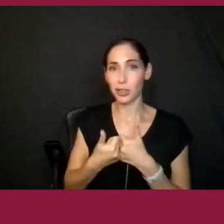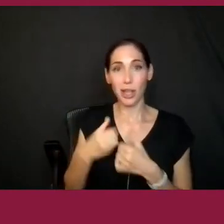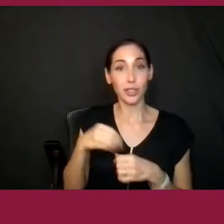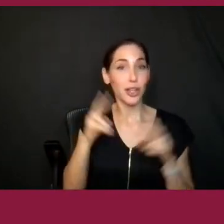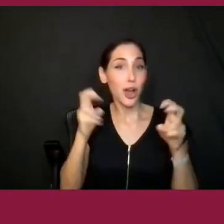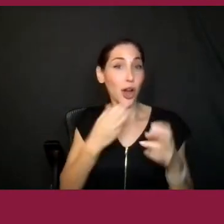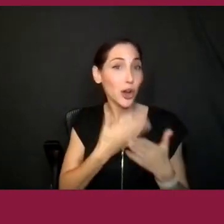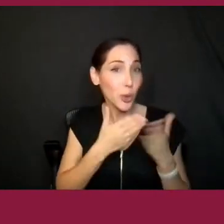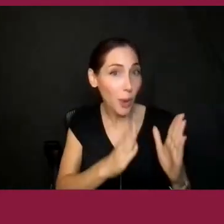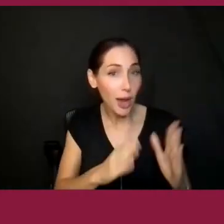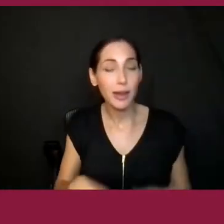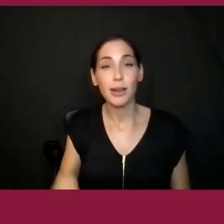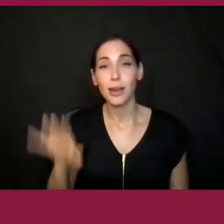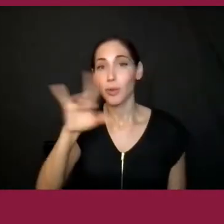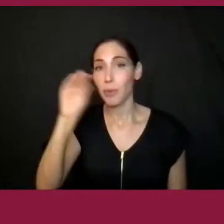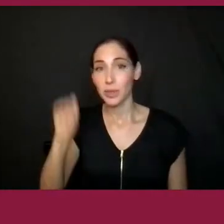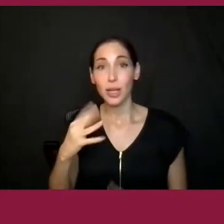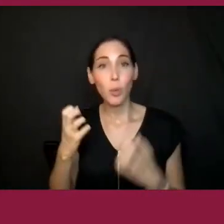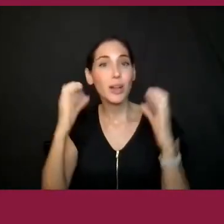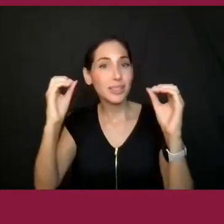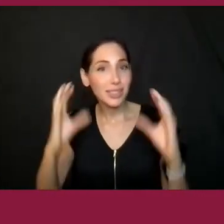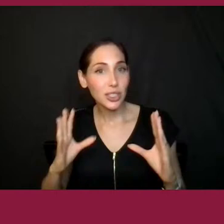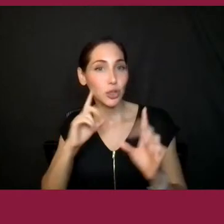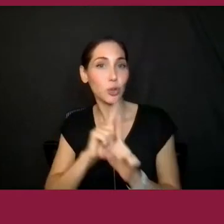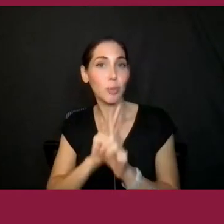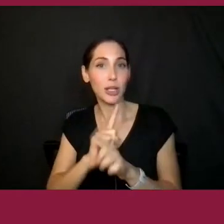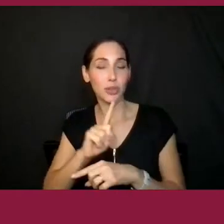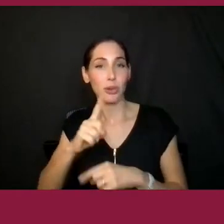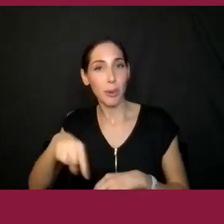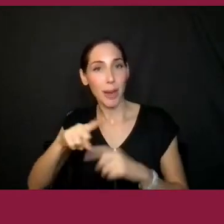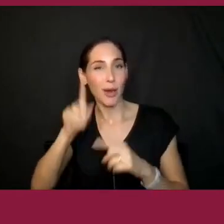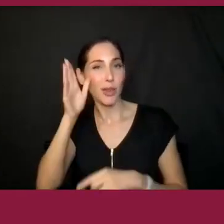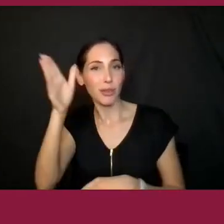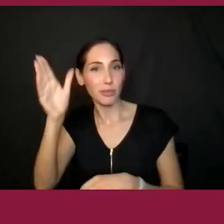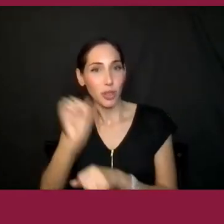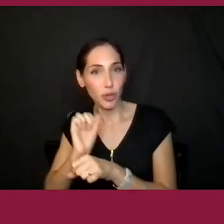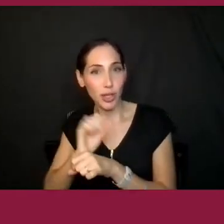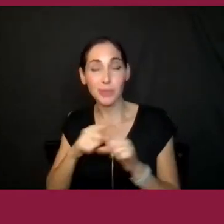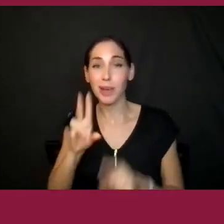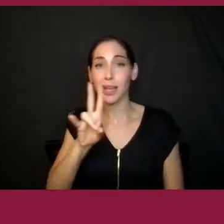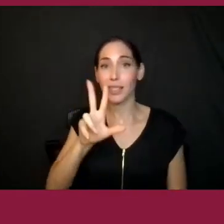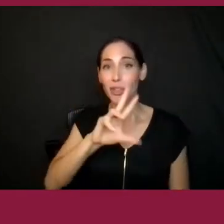25% want teachers to mentor them on future careers, but 73% just want teachers to care about them.